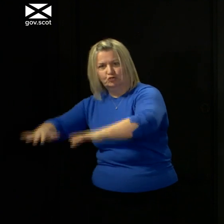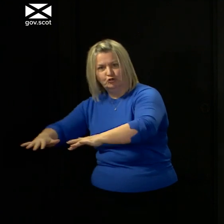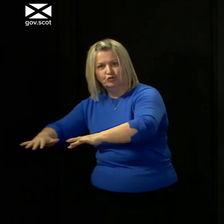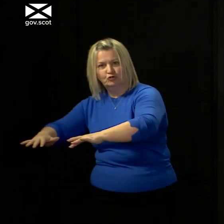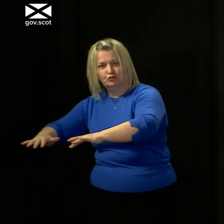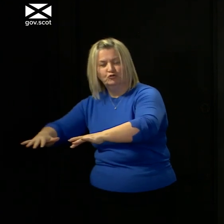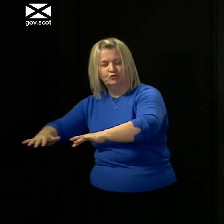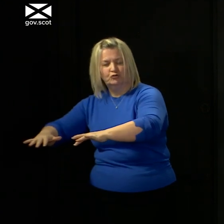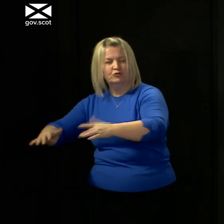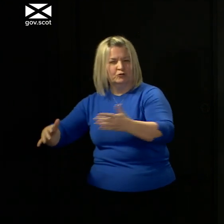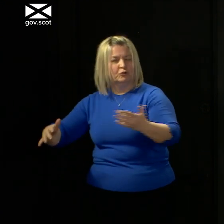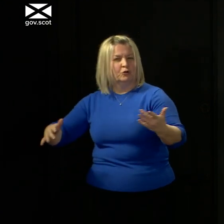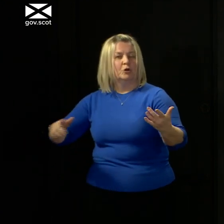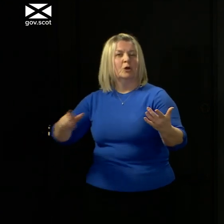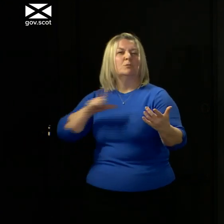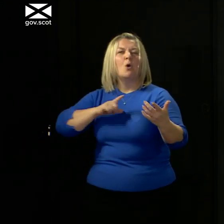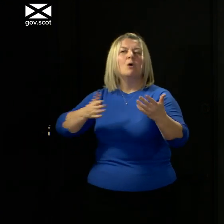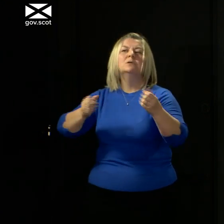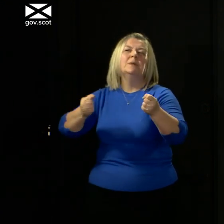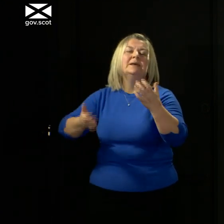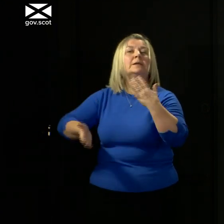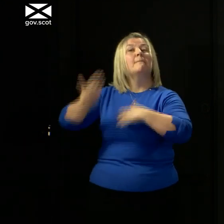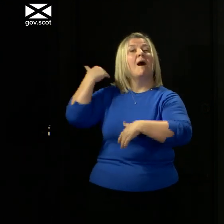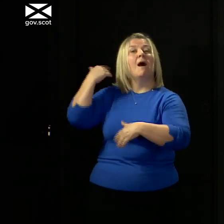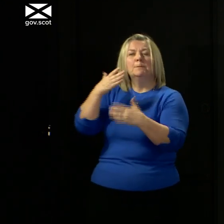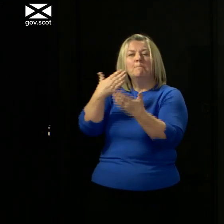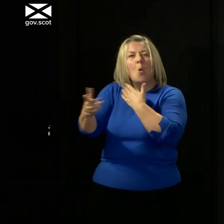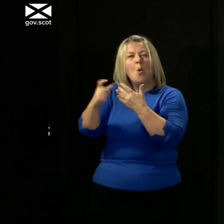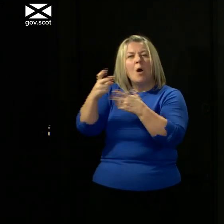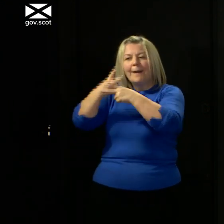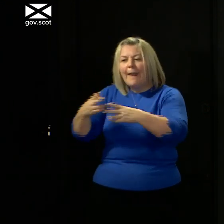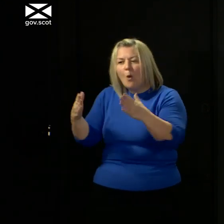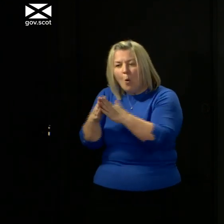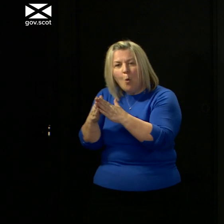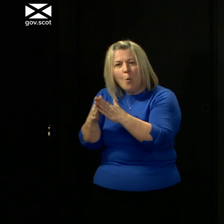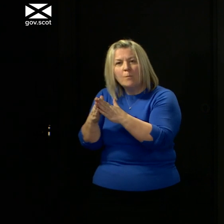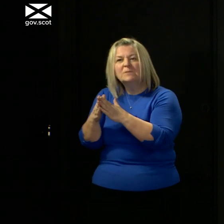because the outbreak is over so that figure of live cases we hope to